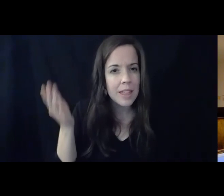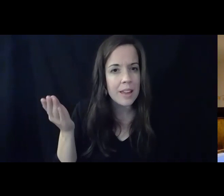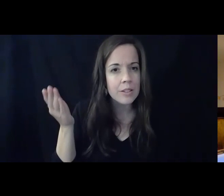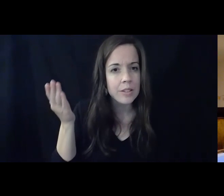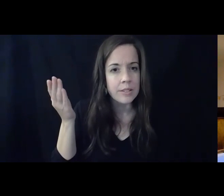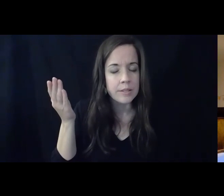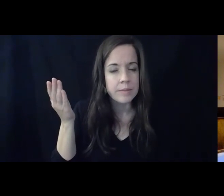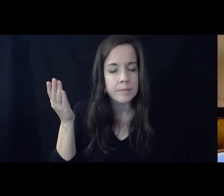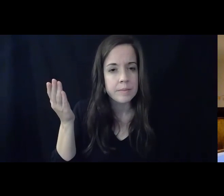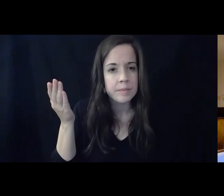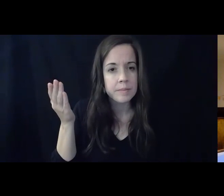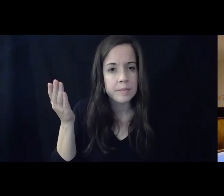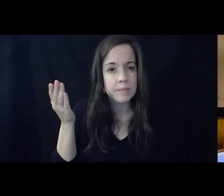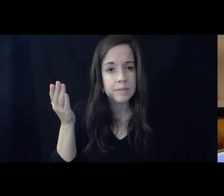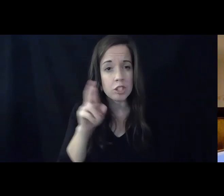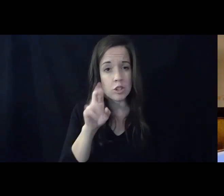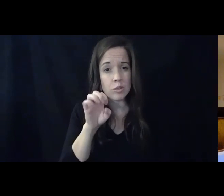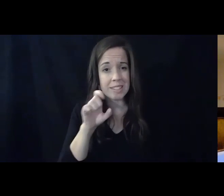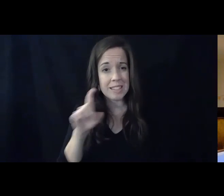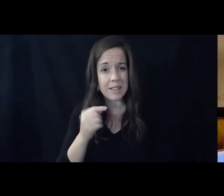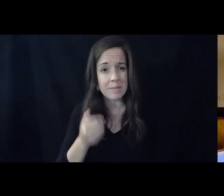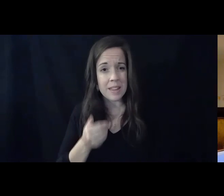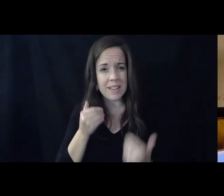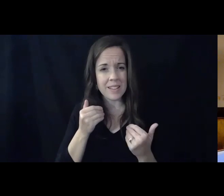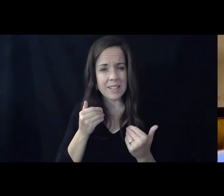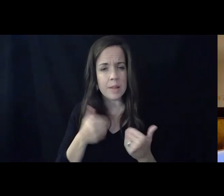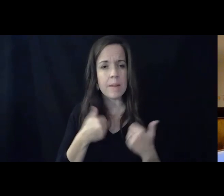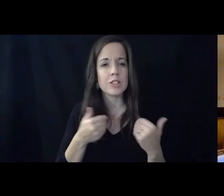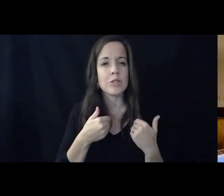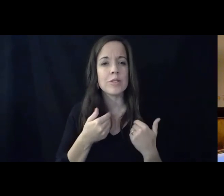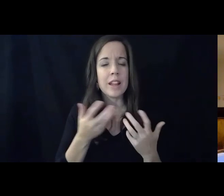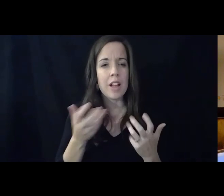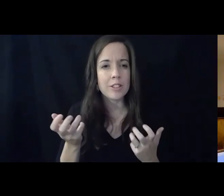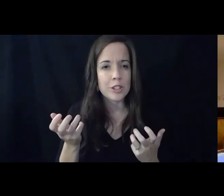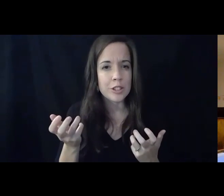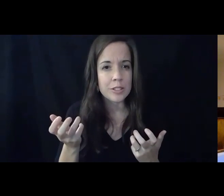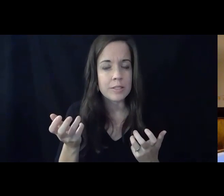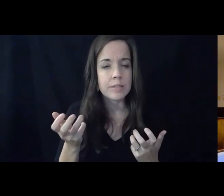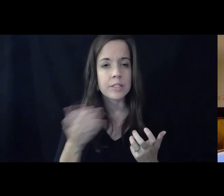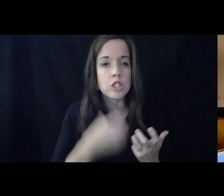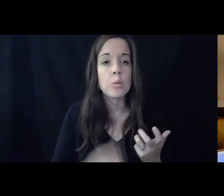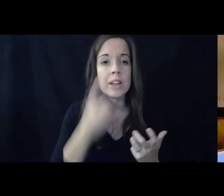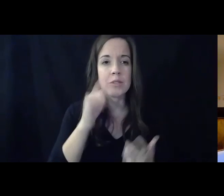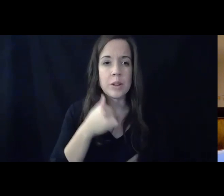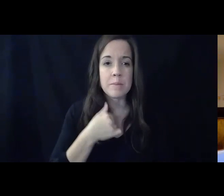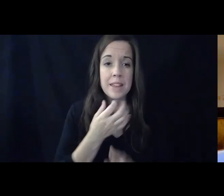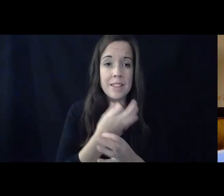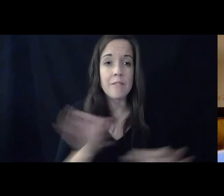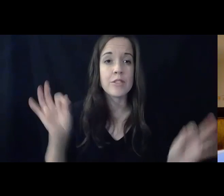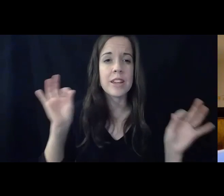Do you resent me my juvenile hungers? Do you wish for me the freedom of a vast barren plain?